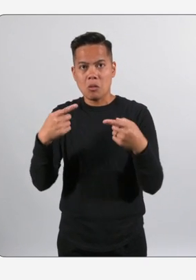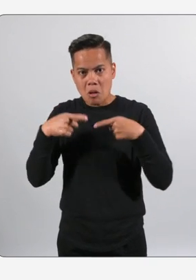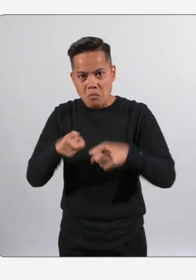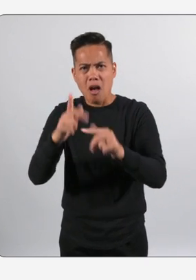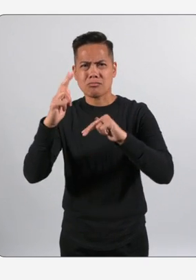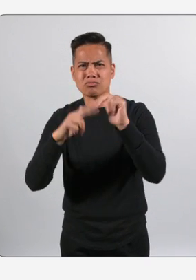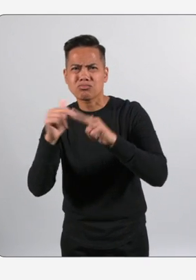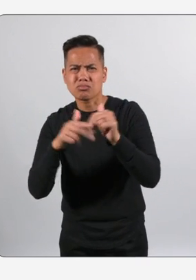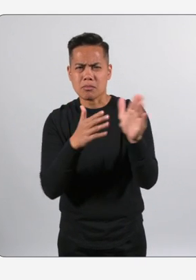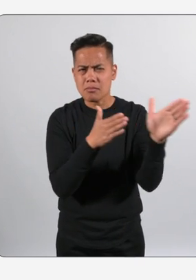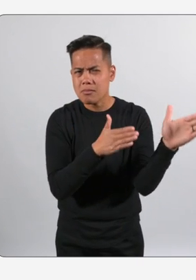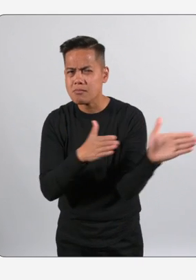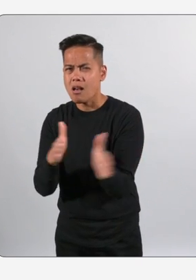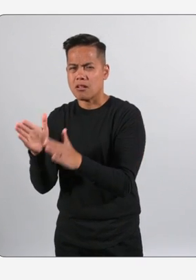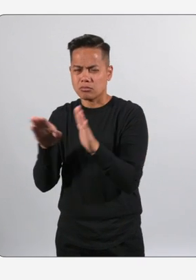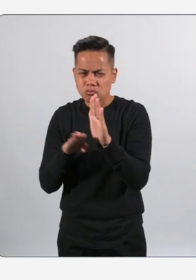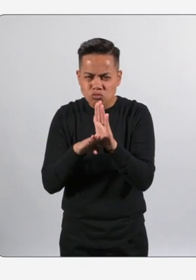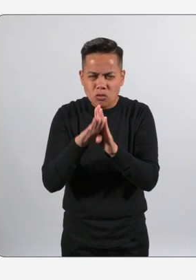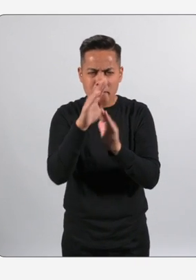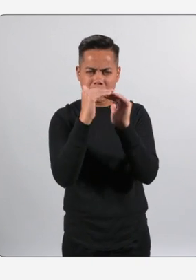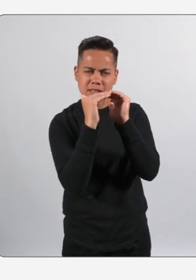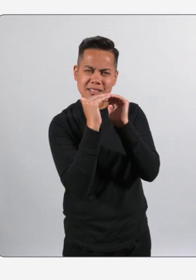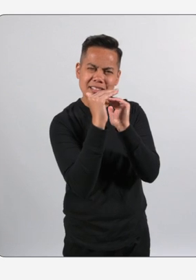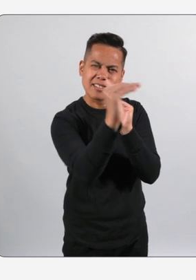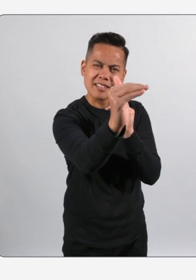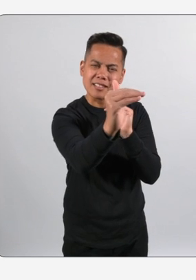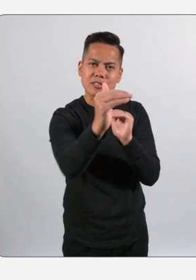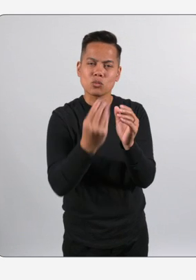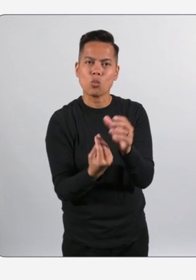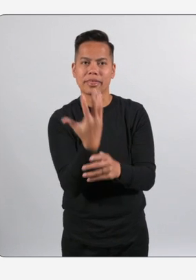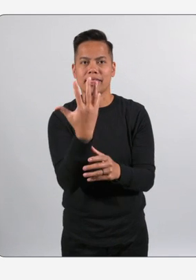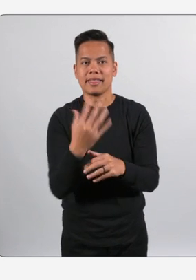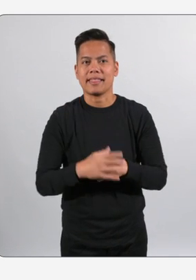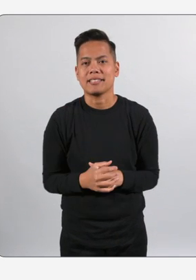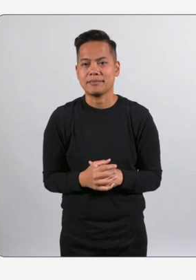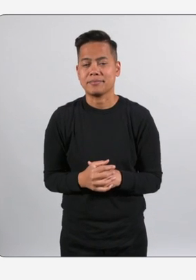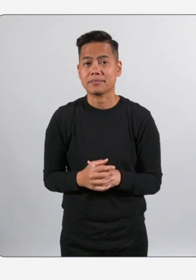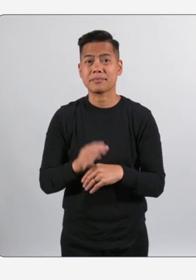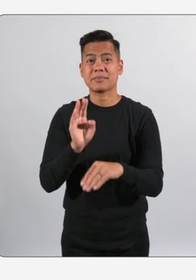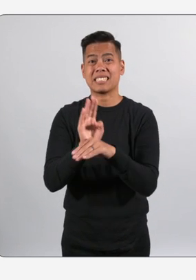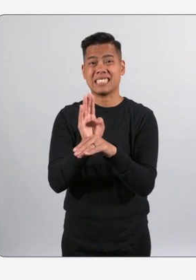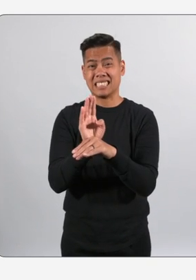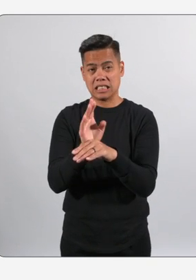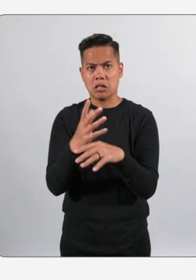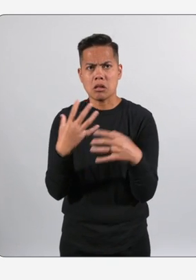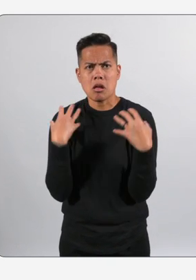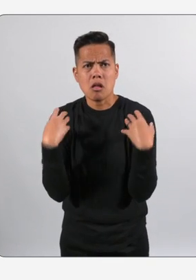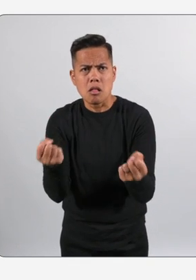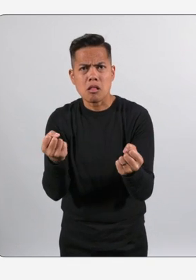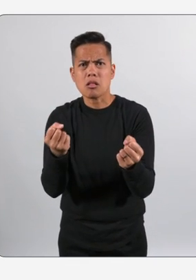long term growth. Your businesses want a healthy return on their capital while examining their expenditures